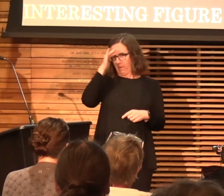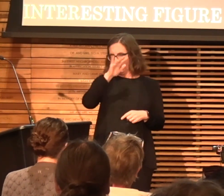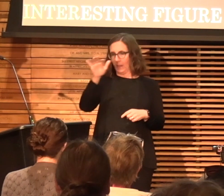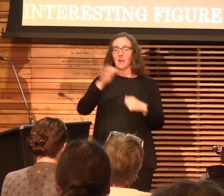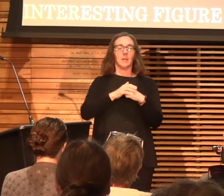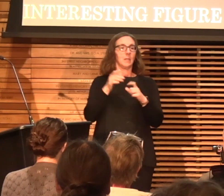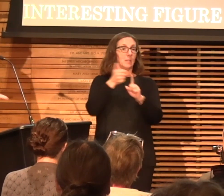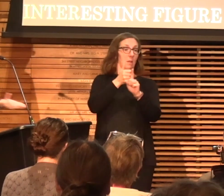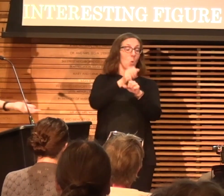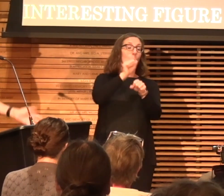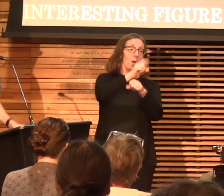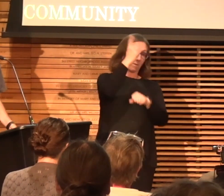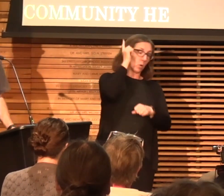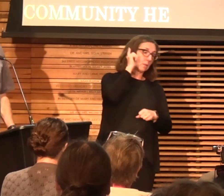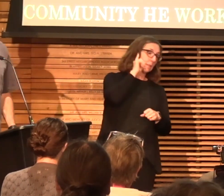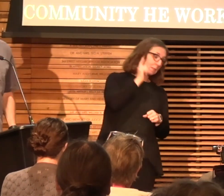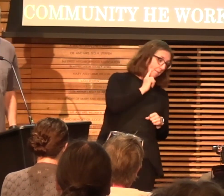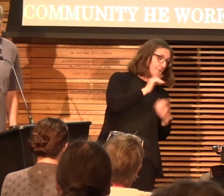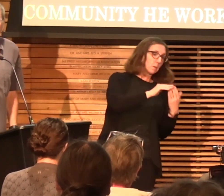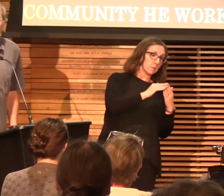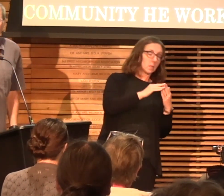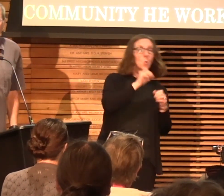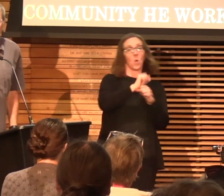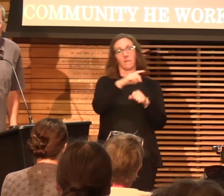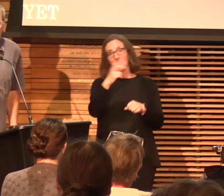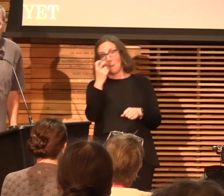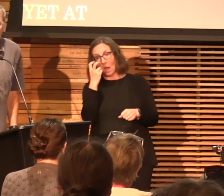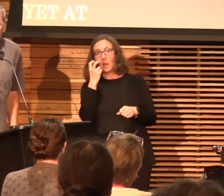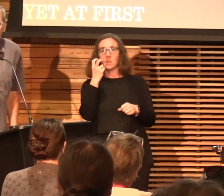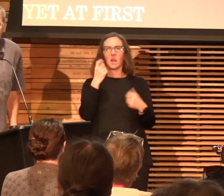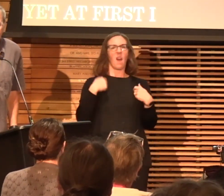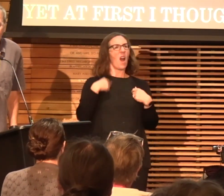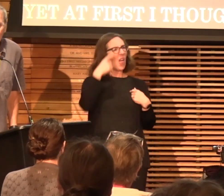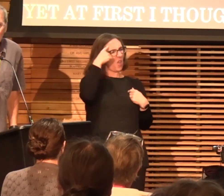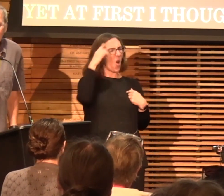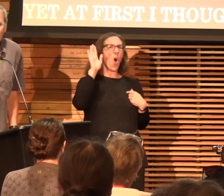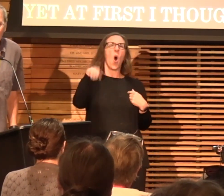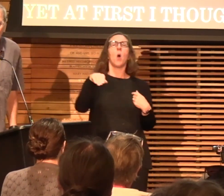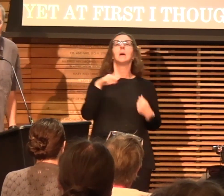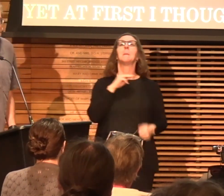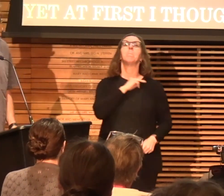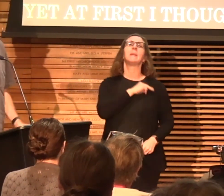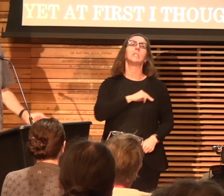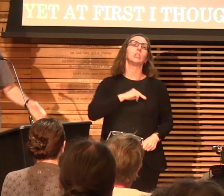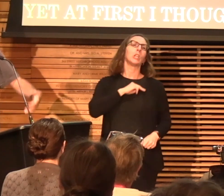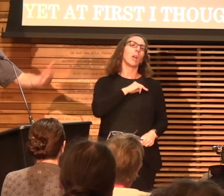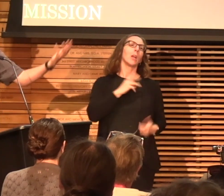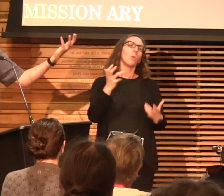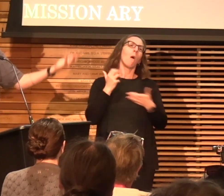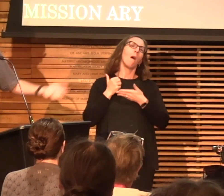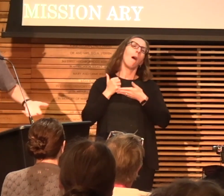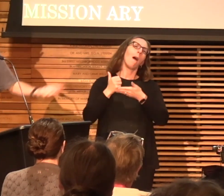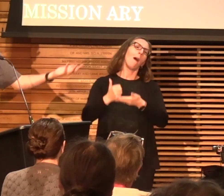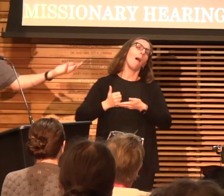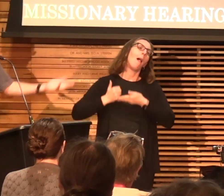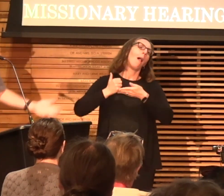And yet, at first I thought he was just a do-gooder missionary who's, you know, working for disabled people